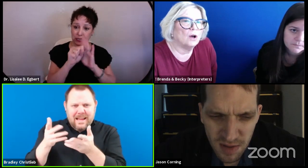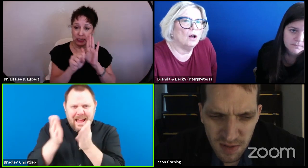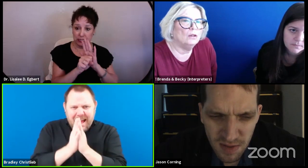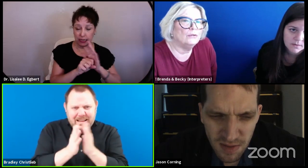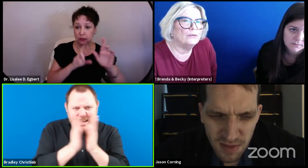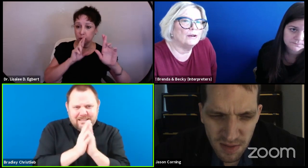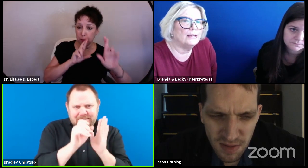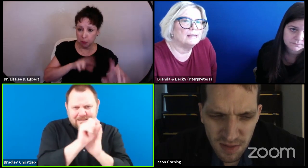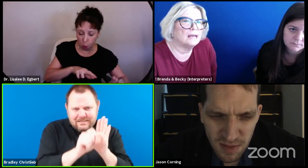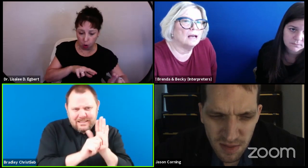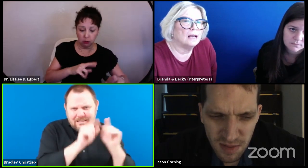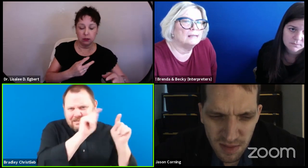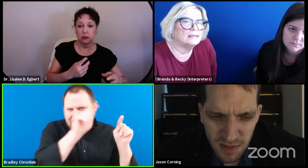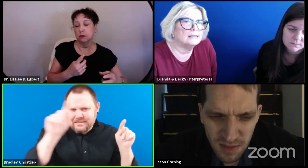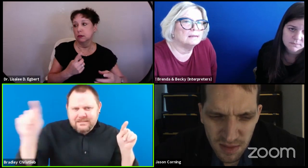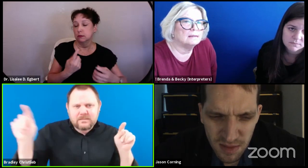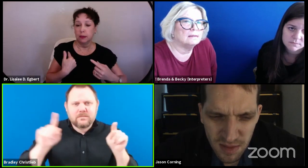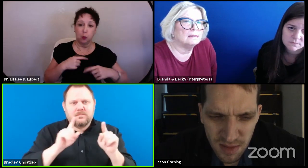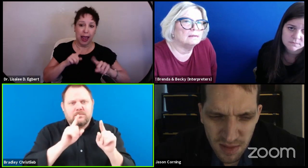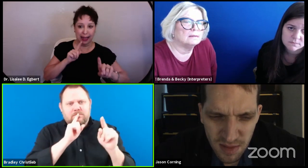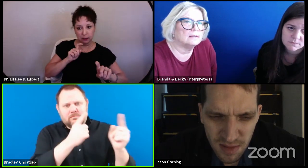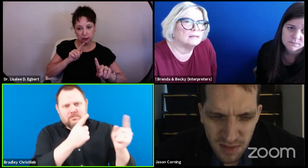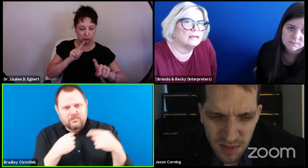all of the various states' reports.